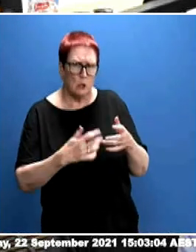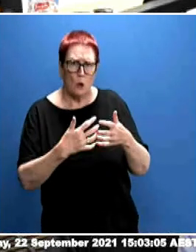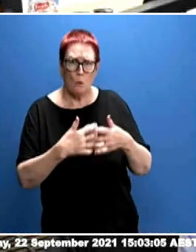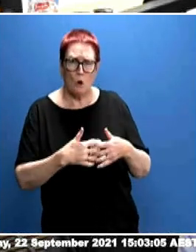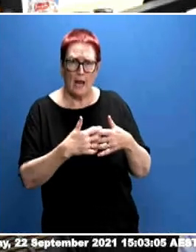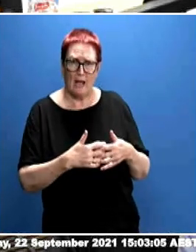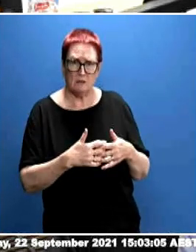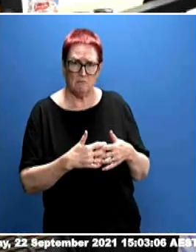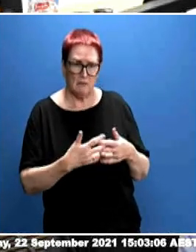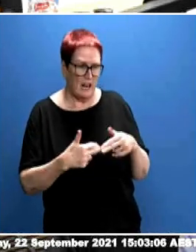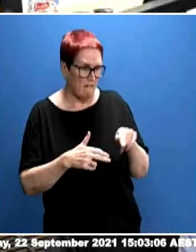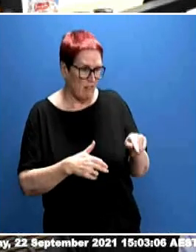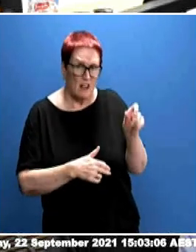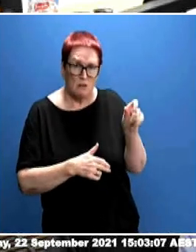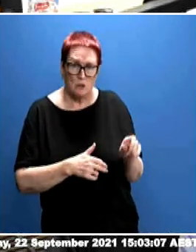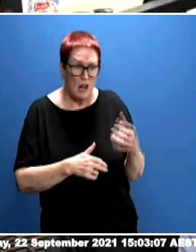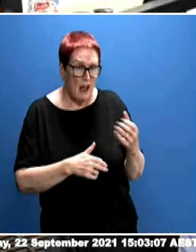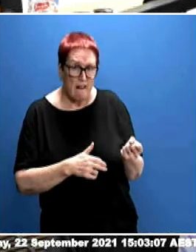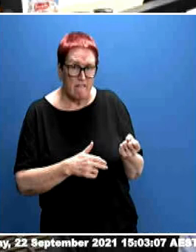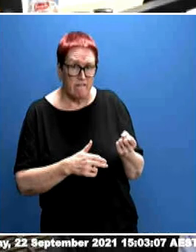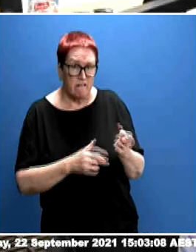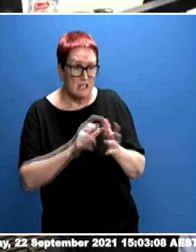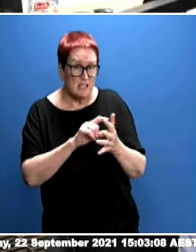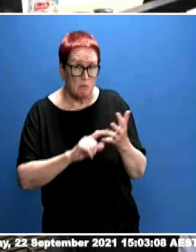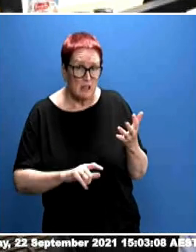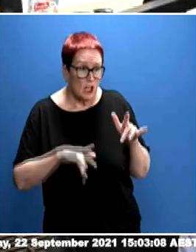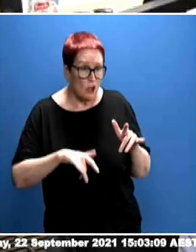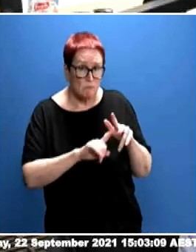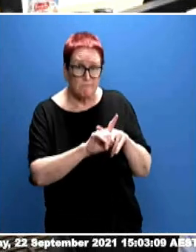or at least a disability that's not recorded on the Department's file?